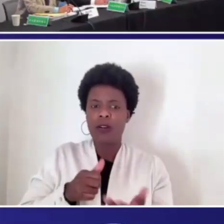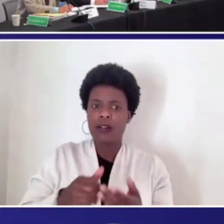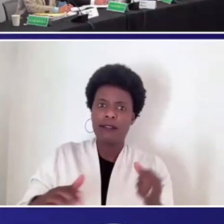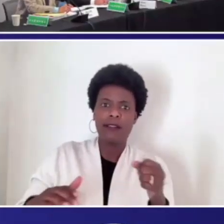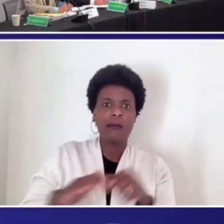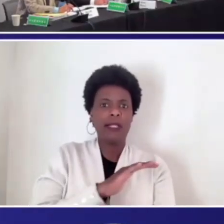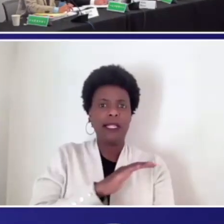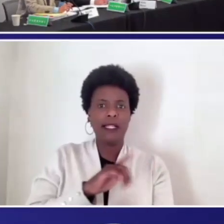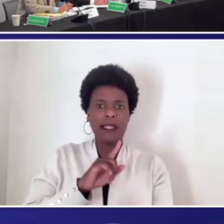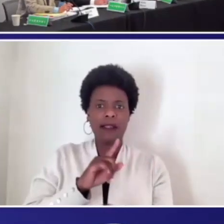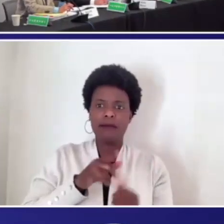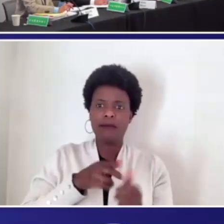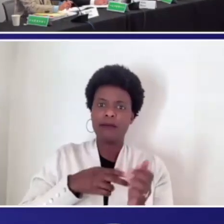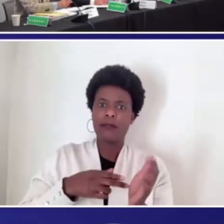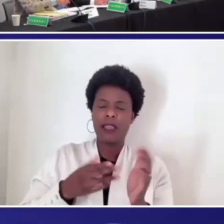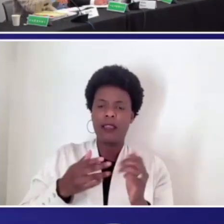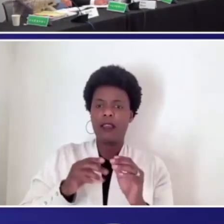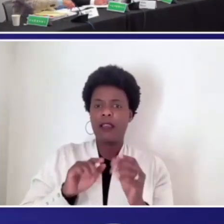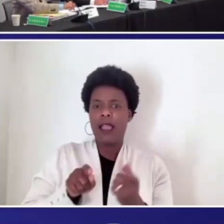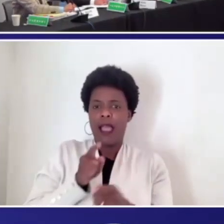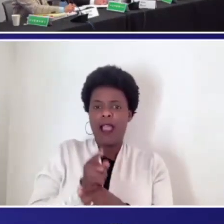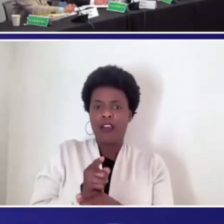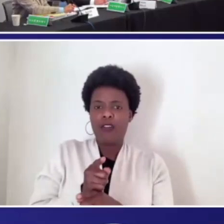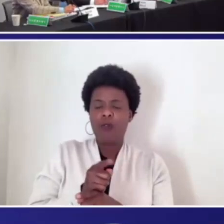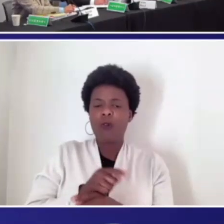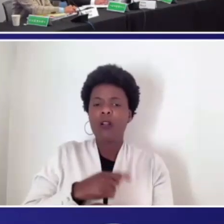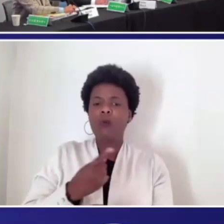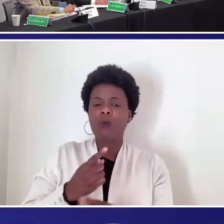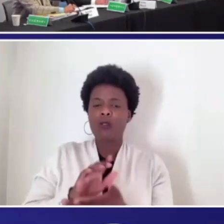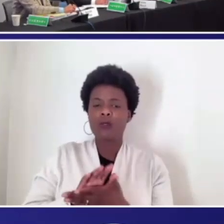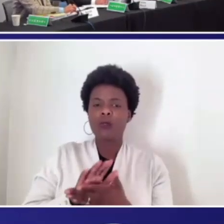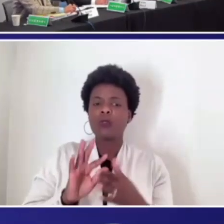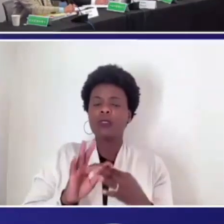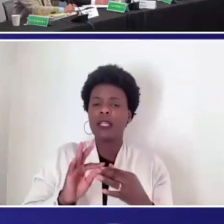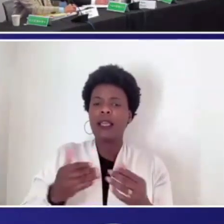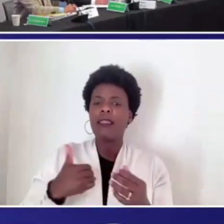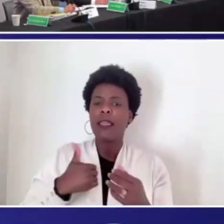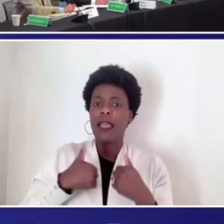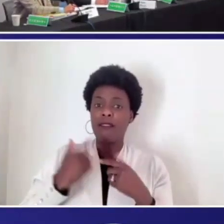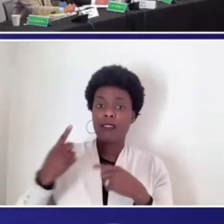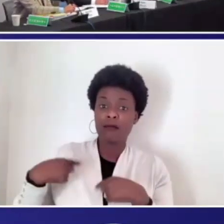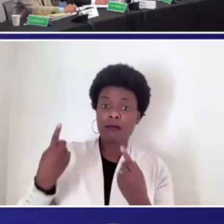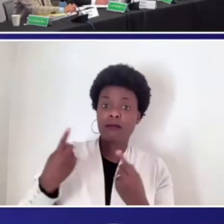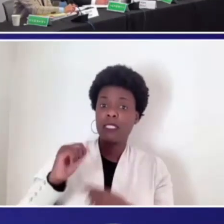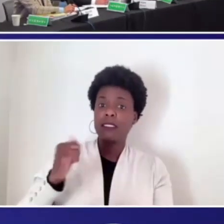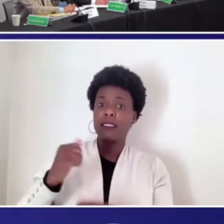I spoke to one school that told me that they have for ten years been attempting to